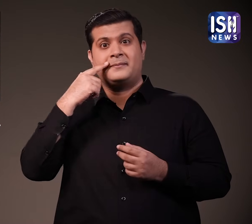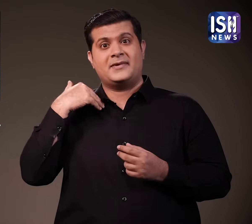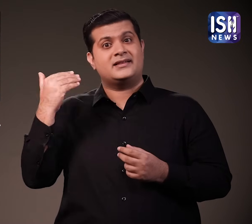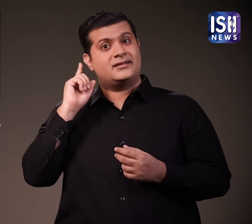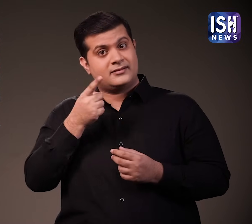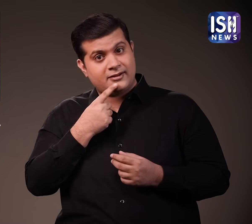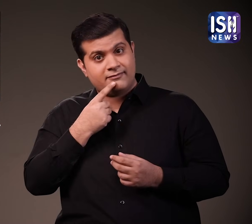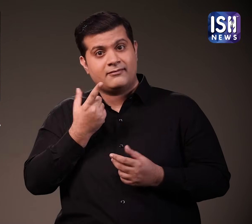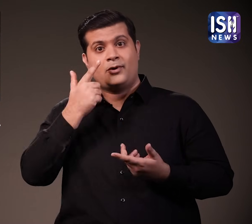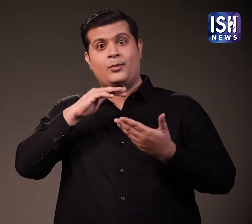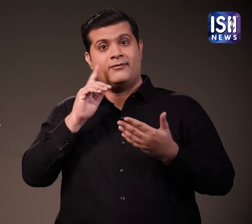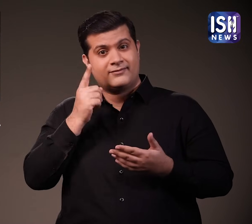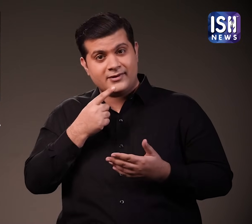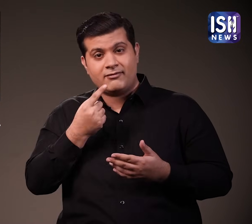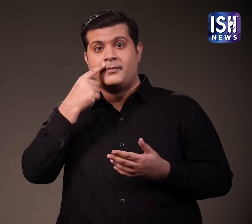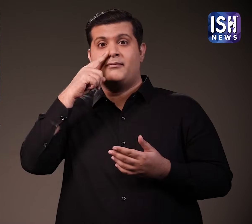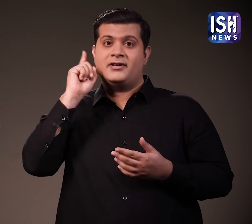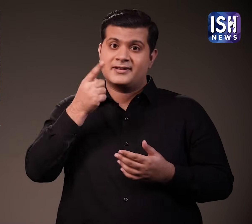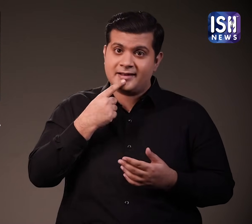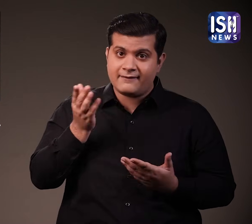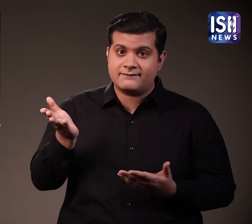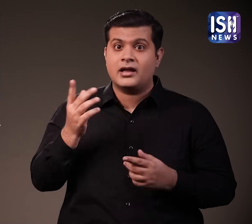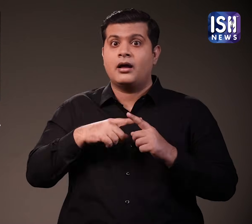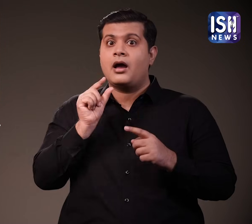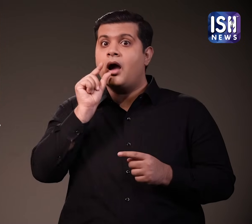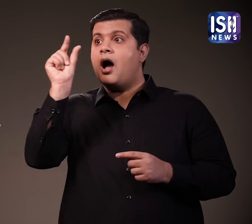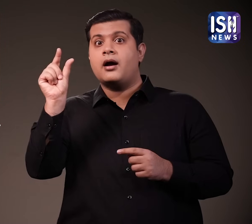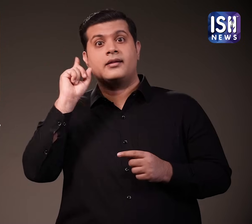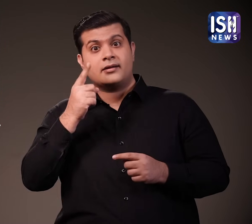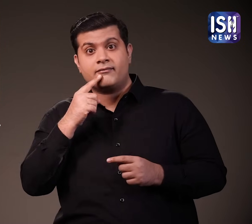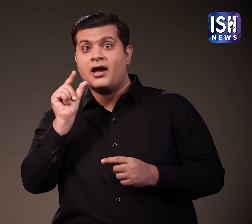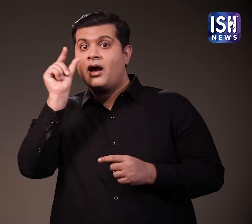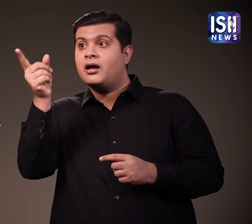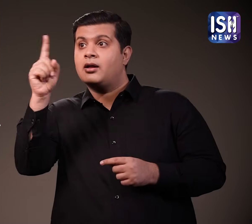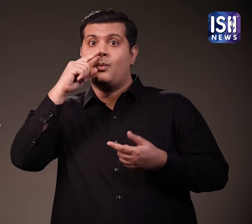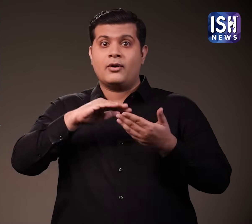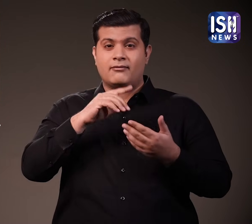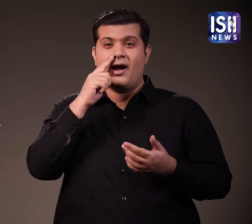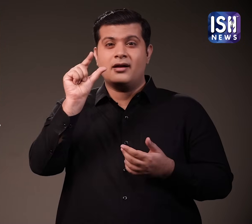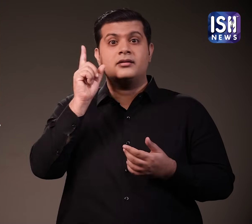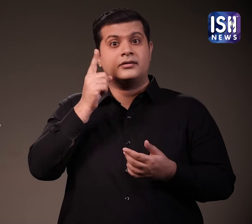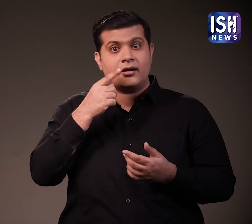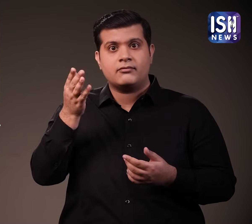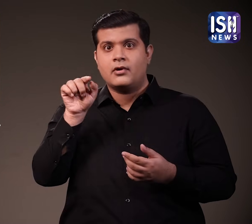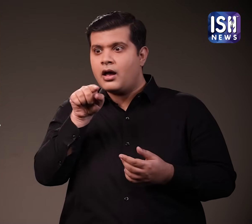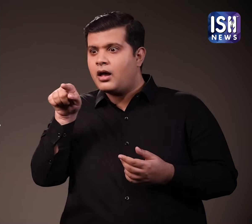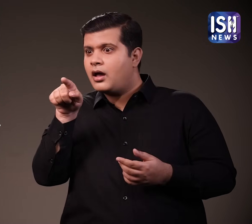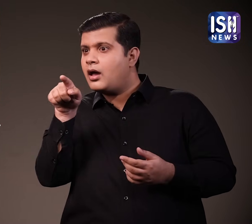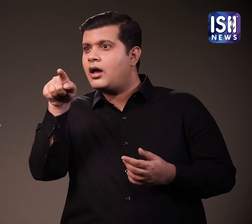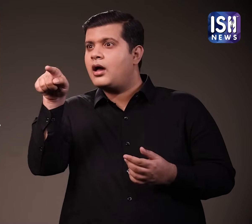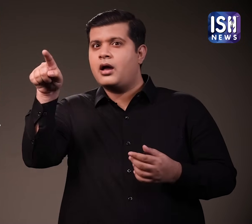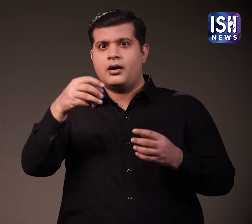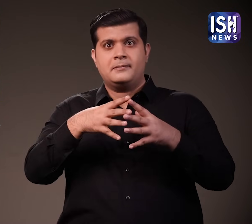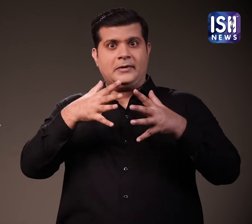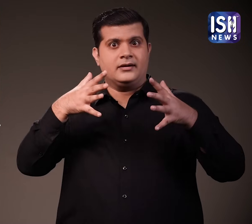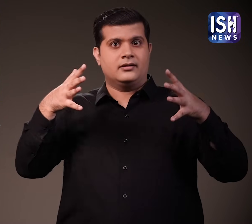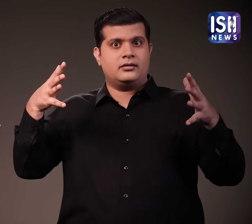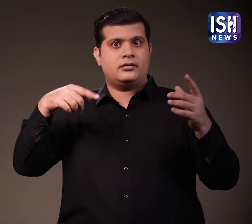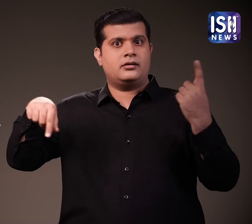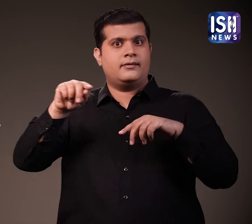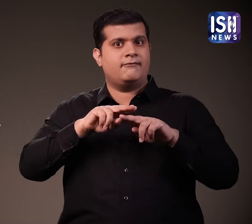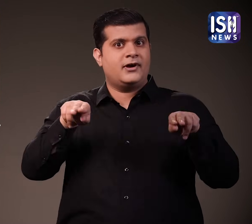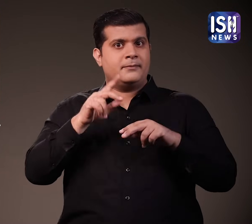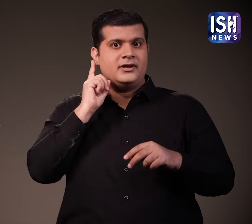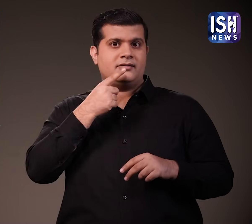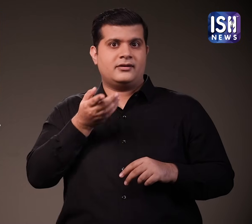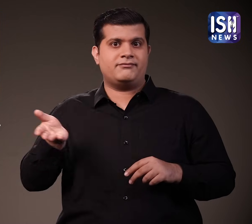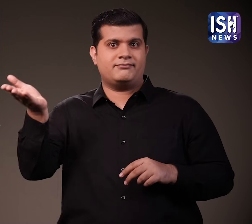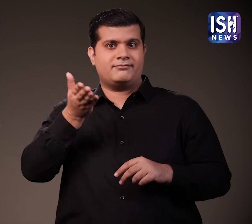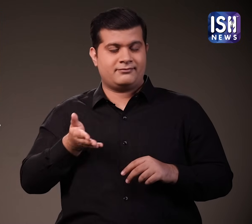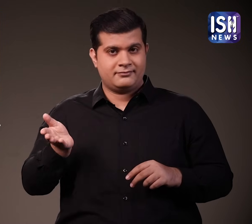His brother, wife, parents, uncle, aunty, are all Deaf. He is part of a large Deaf family.